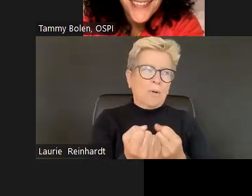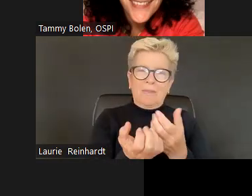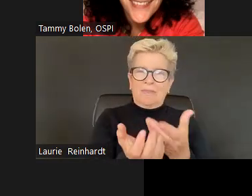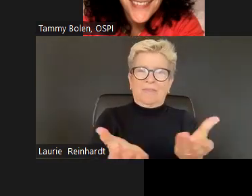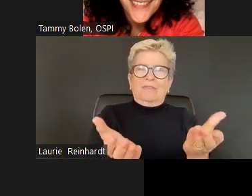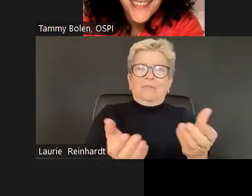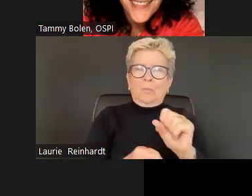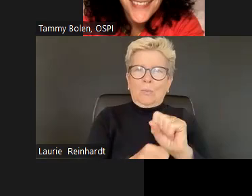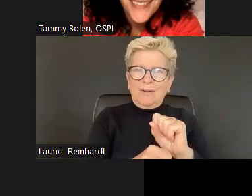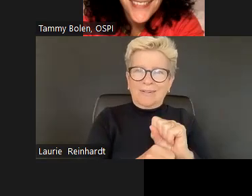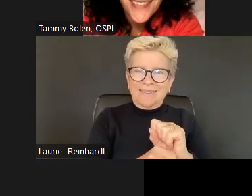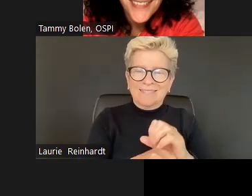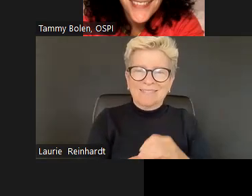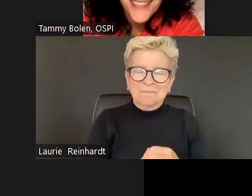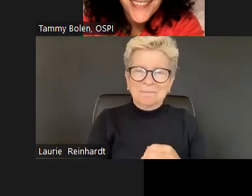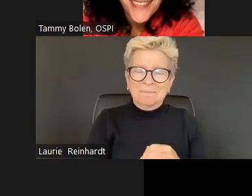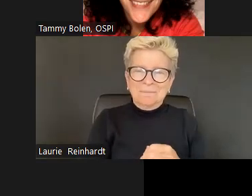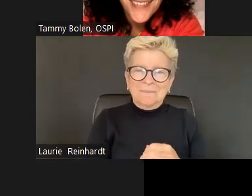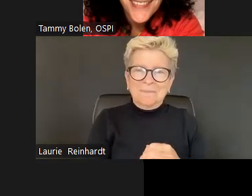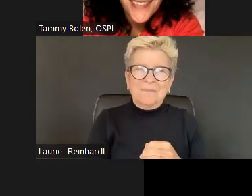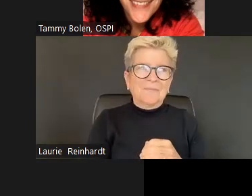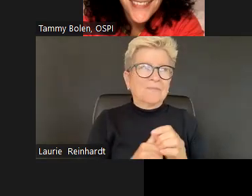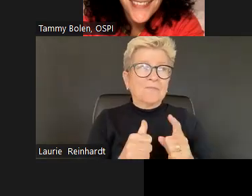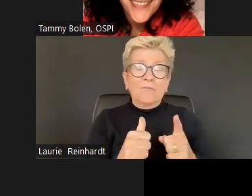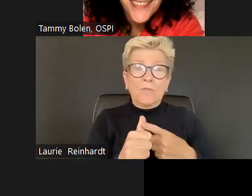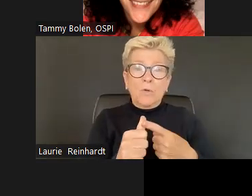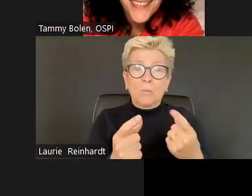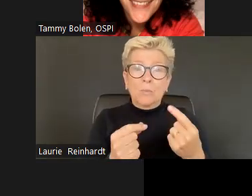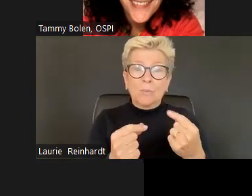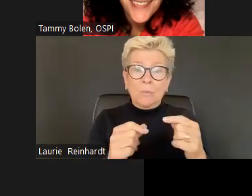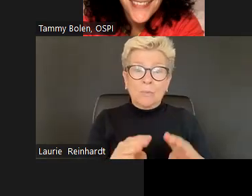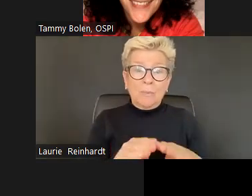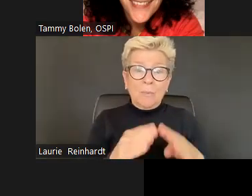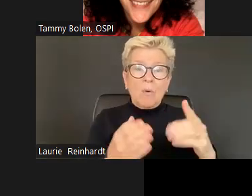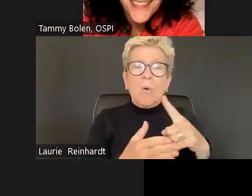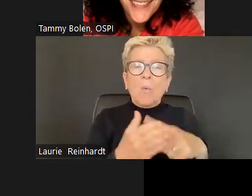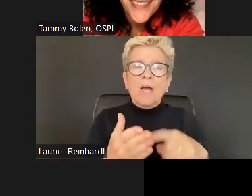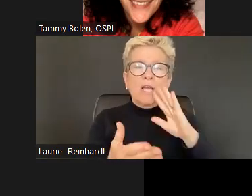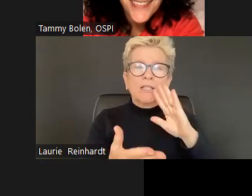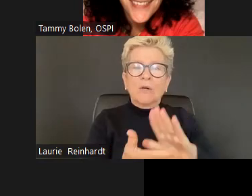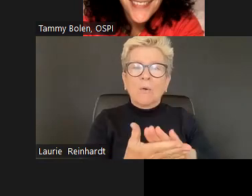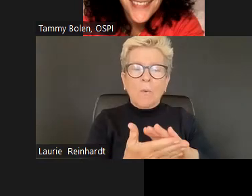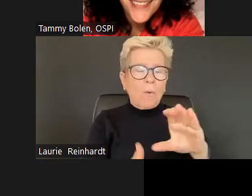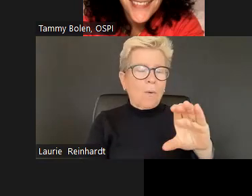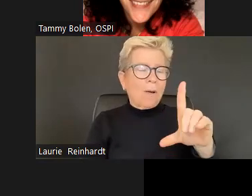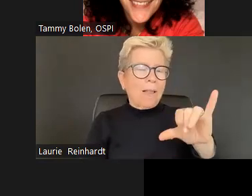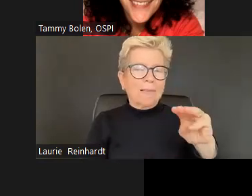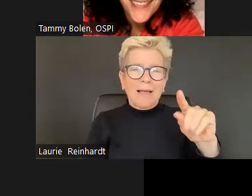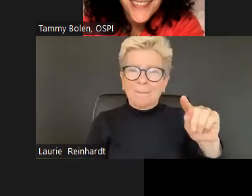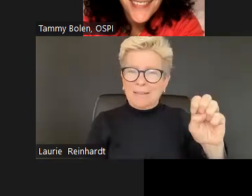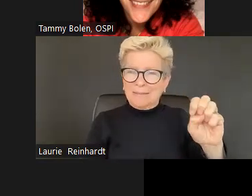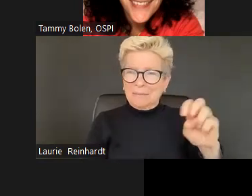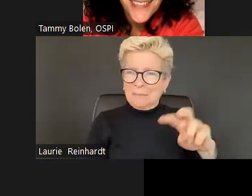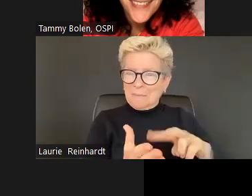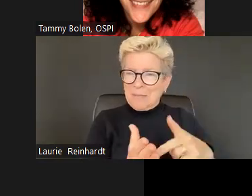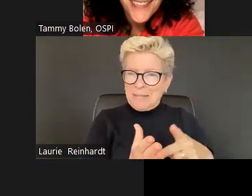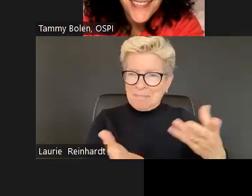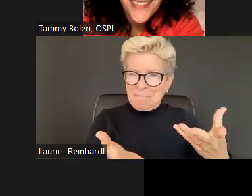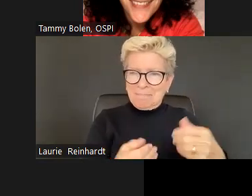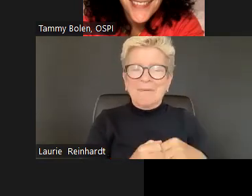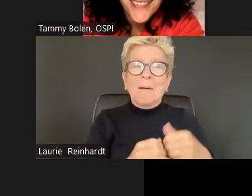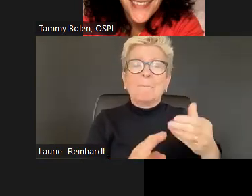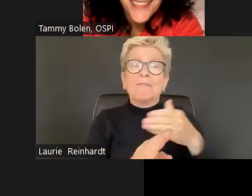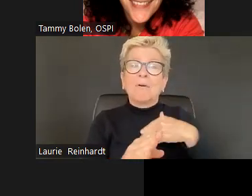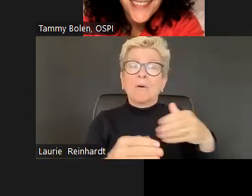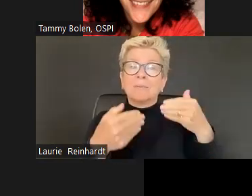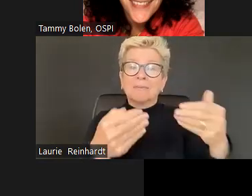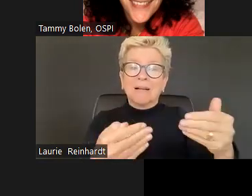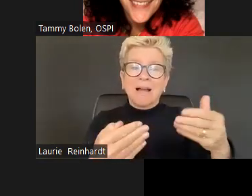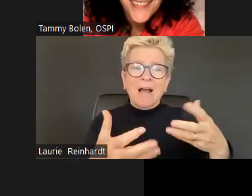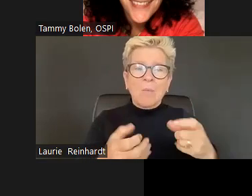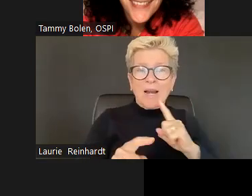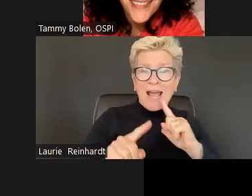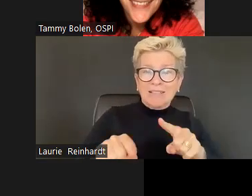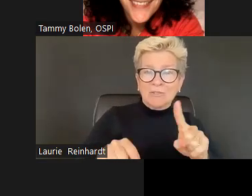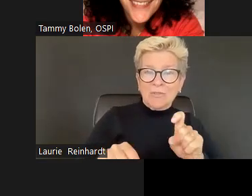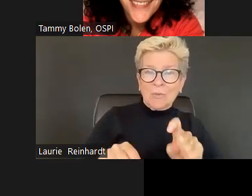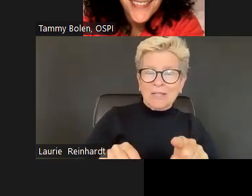So how does OSPI support this work?